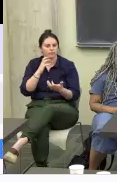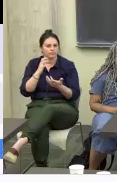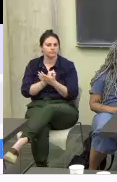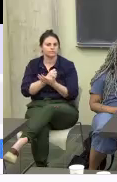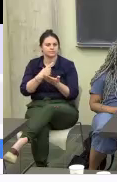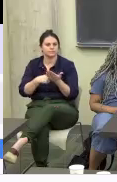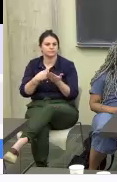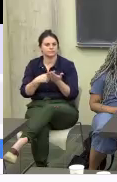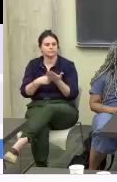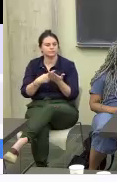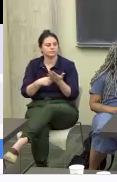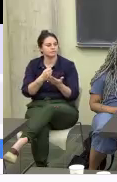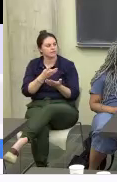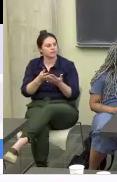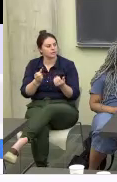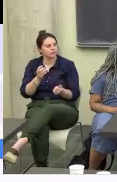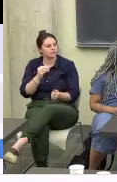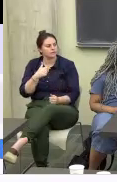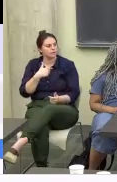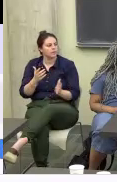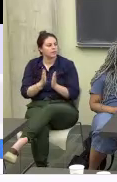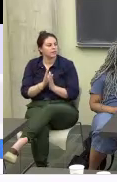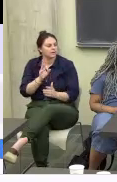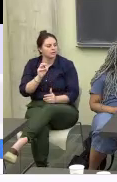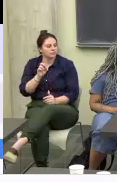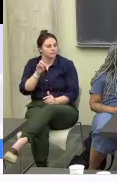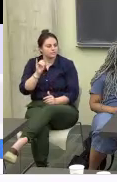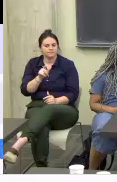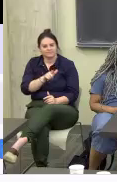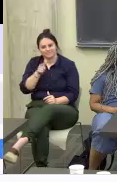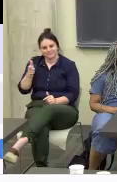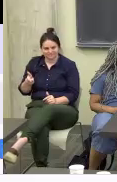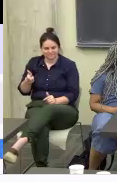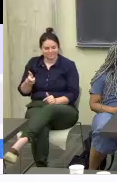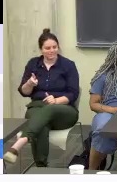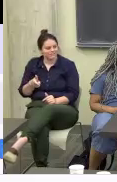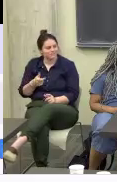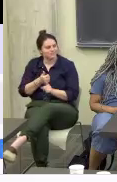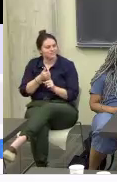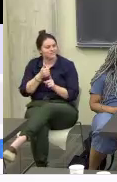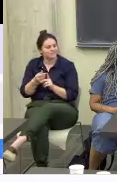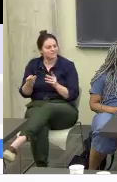things. So I'm going to ask what Wendy, who's right next to me and who is the facilitator for